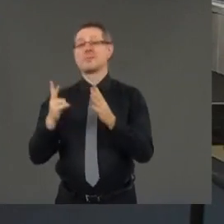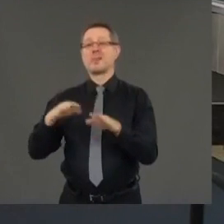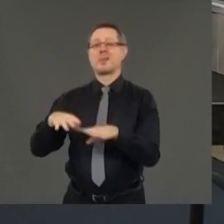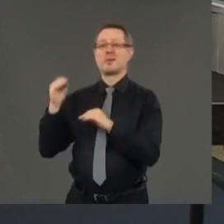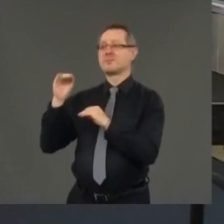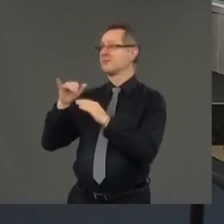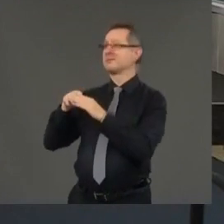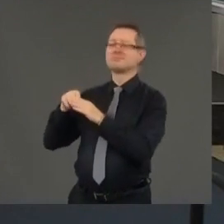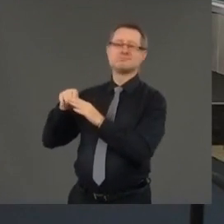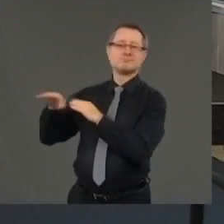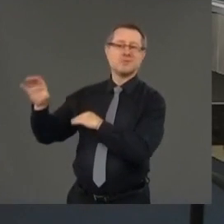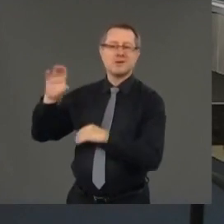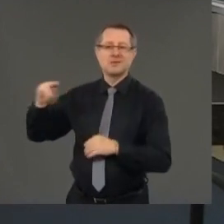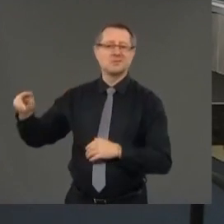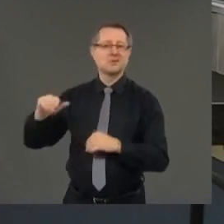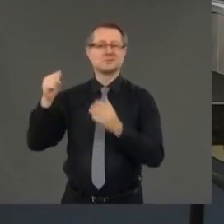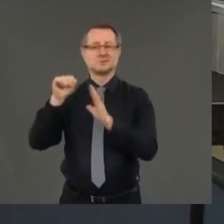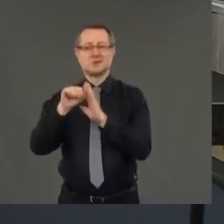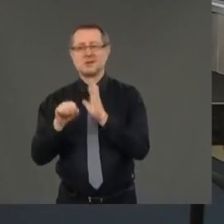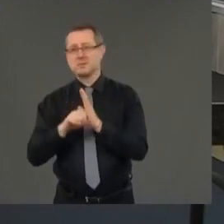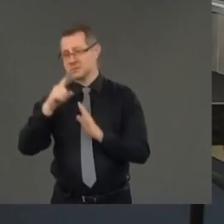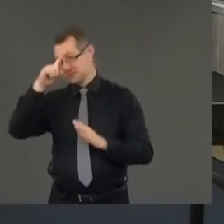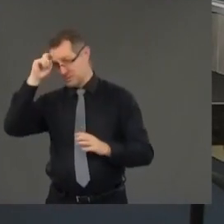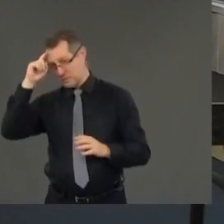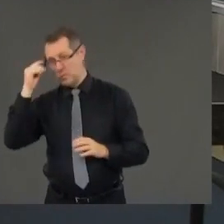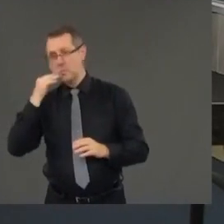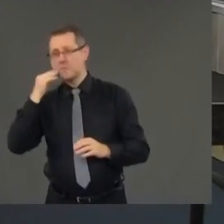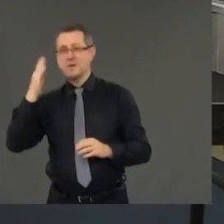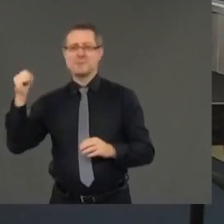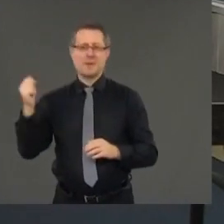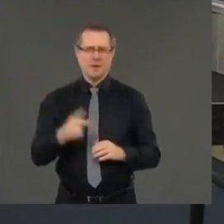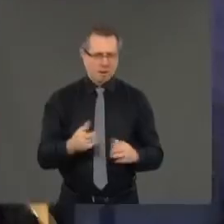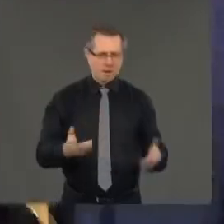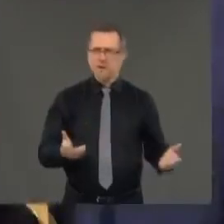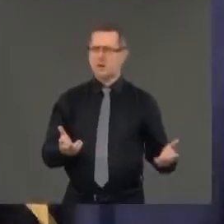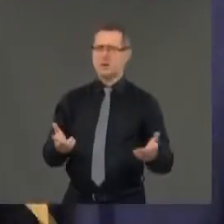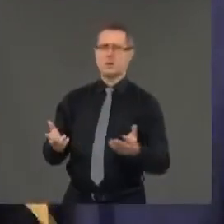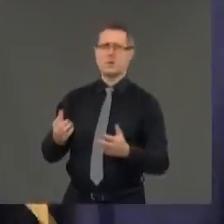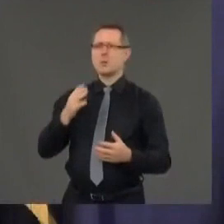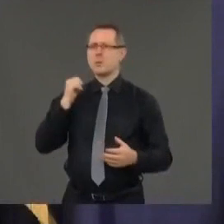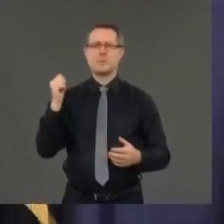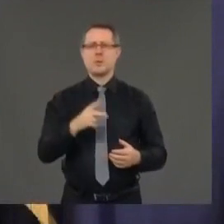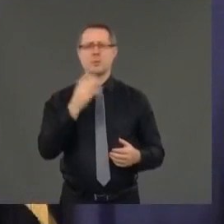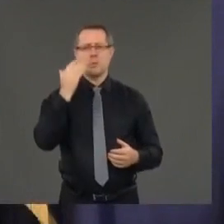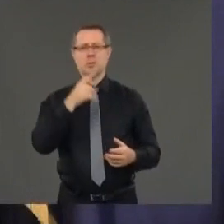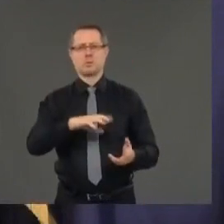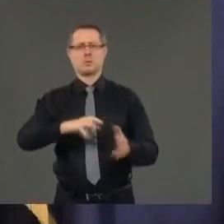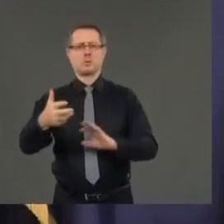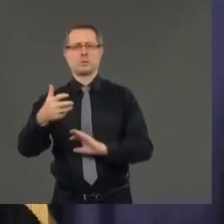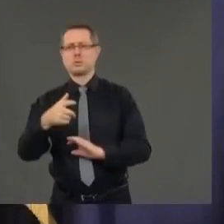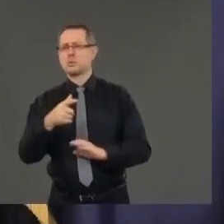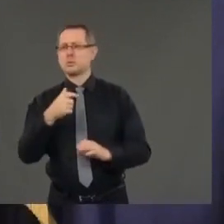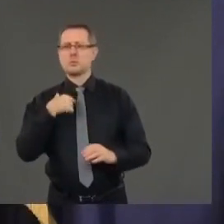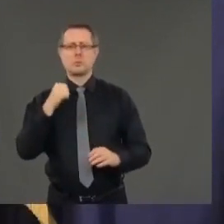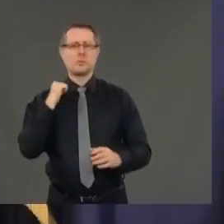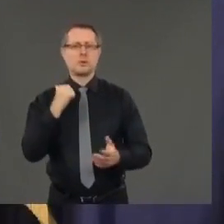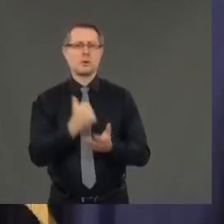HOMELESSNESS OR GRAFFITI ARE KEEPING PEOPLE MAY HAVE LEFT FOR THEIR HOMES IN LOWER STATES IS